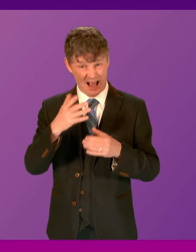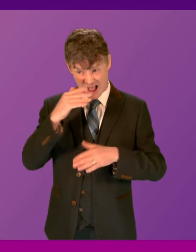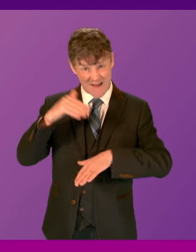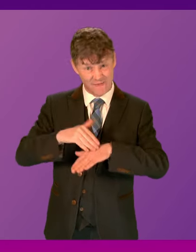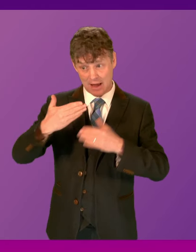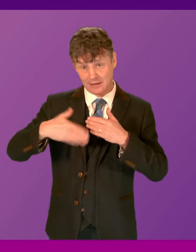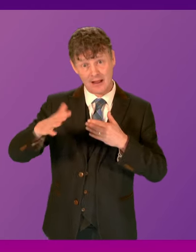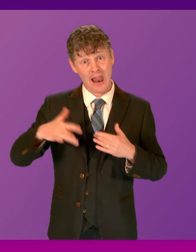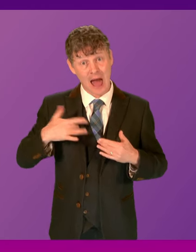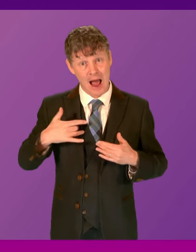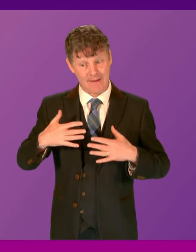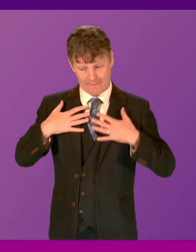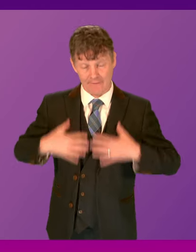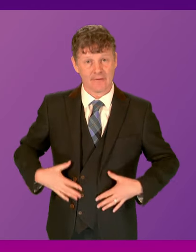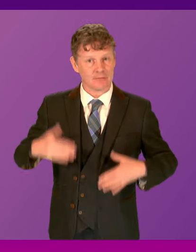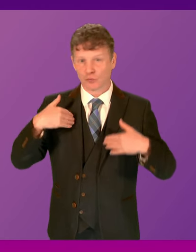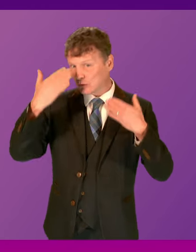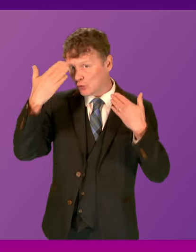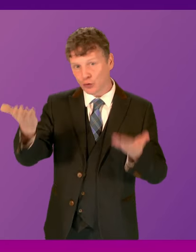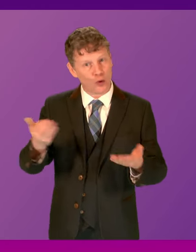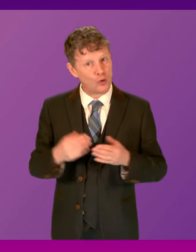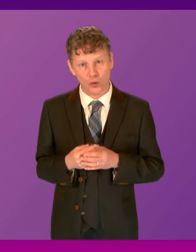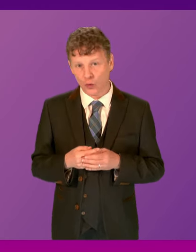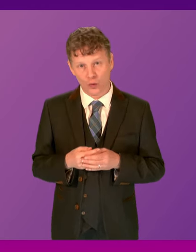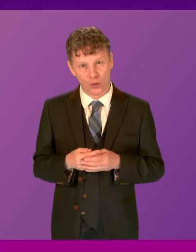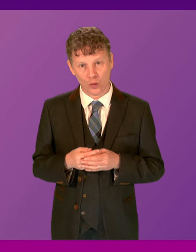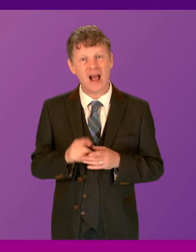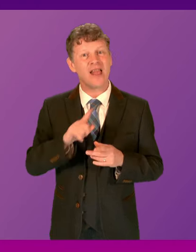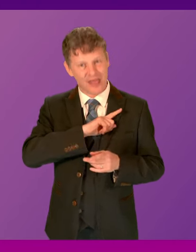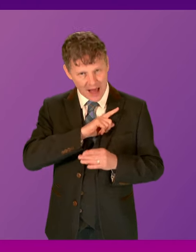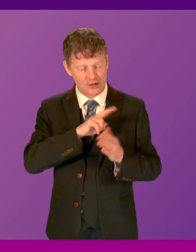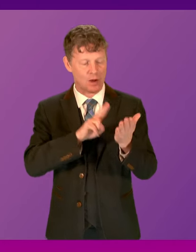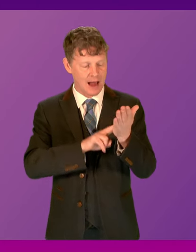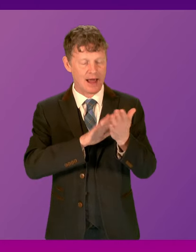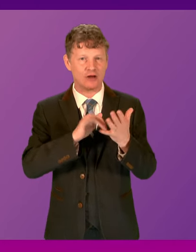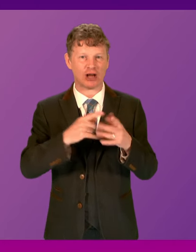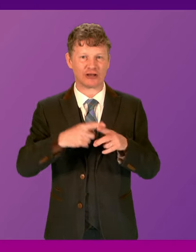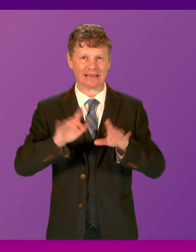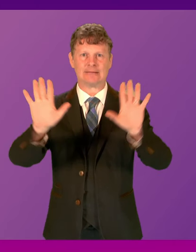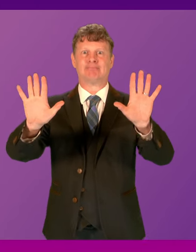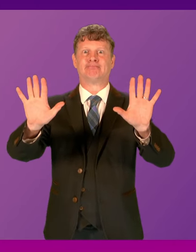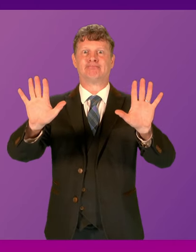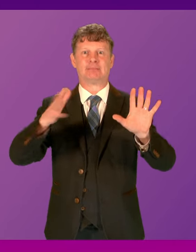for young people who take them. That is why NHS England is conducting a review.